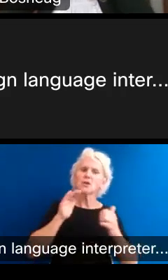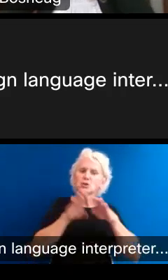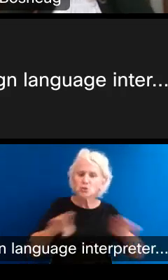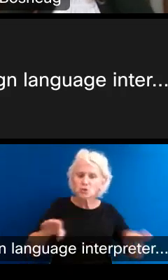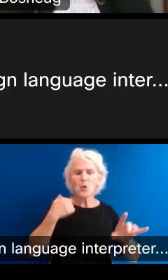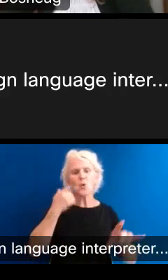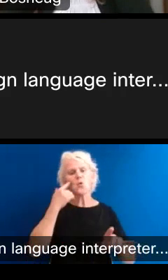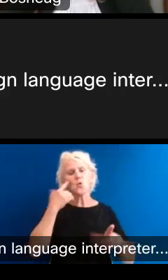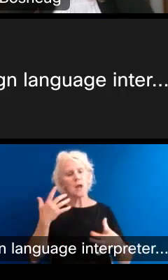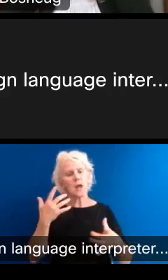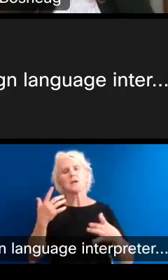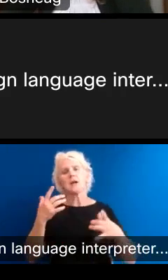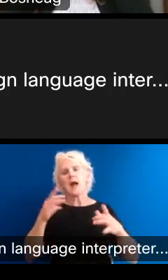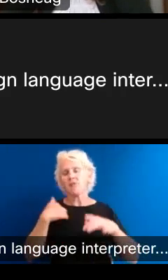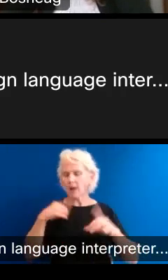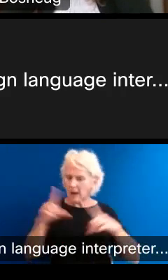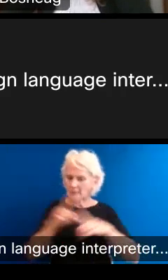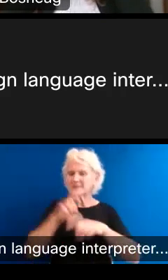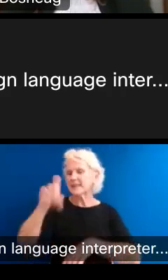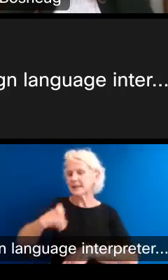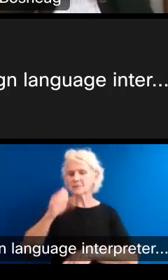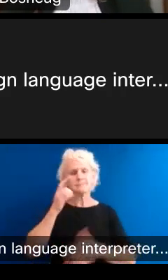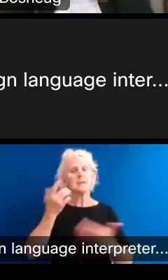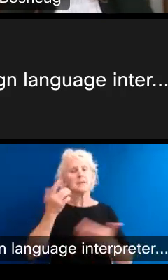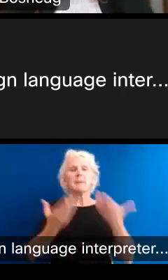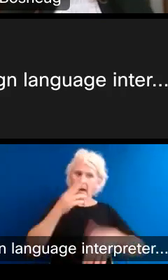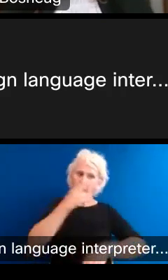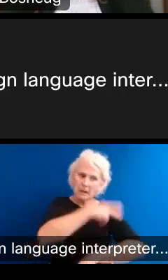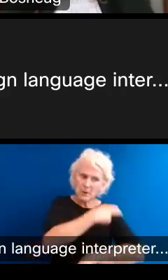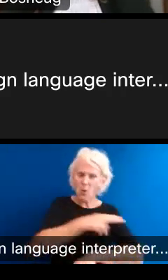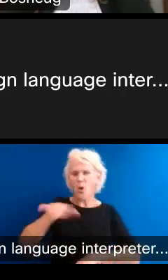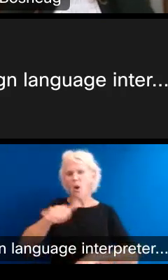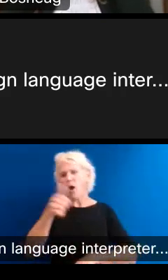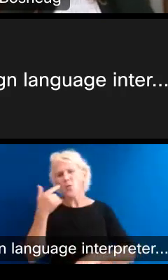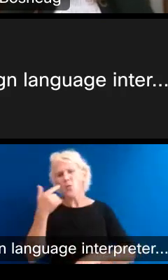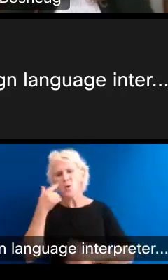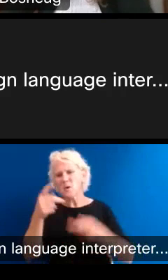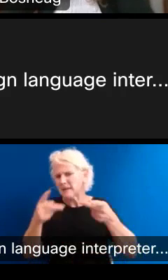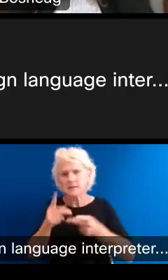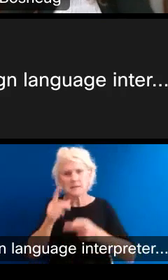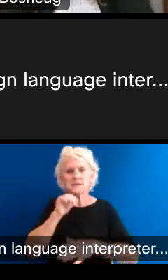other inappropriate placements. This webinar encompasses the most pressing information we